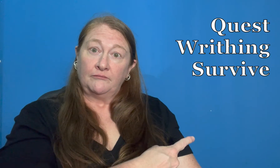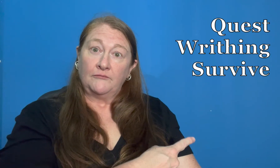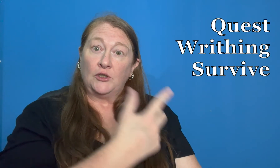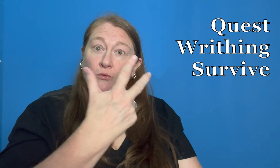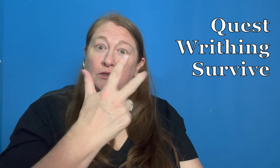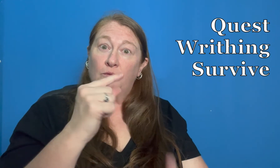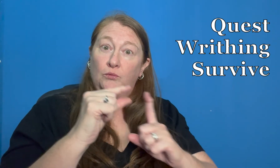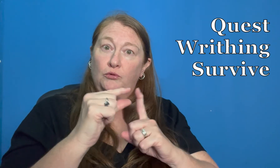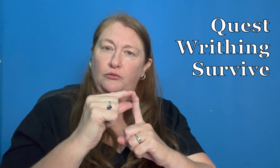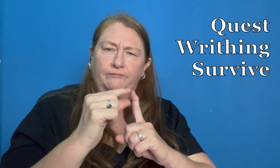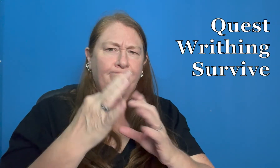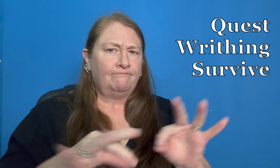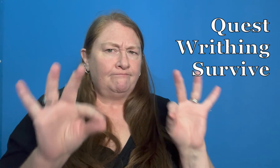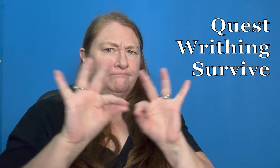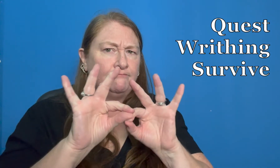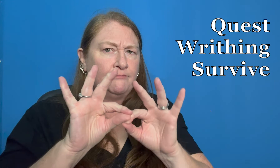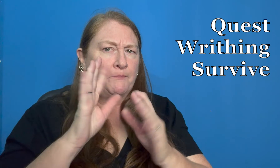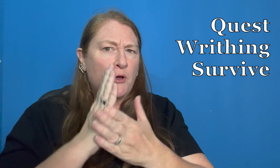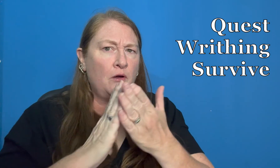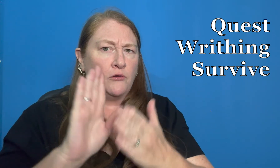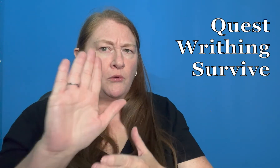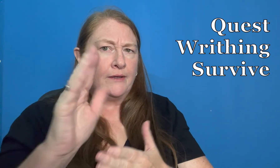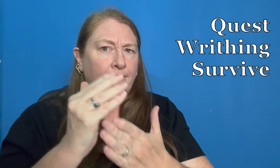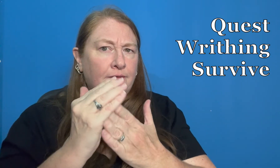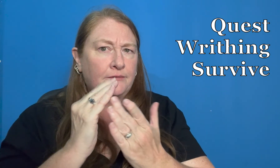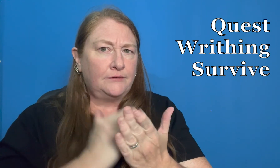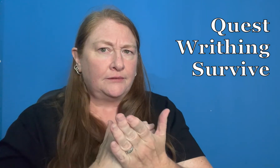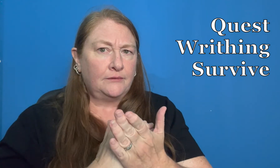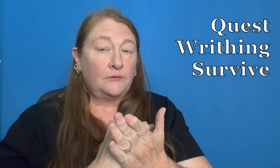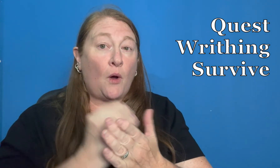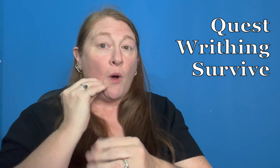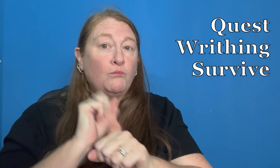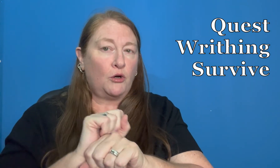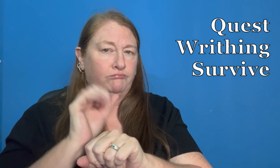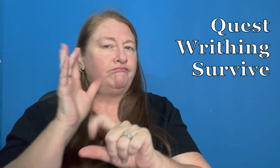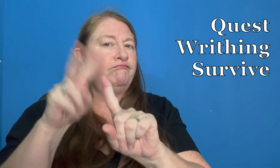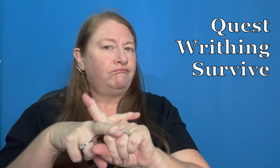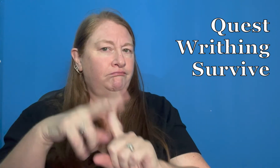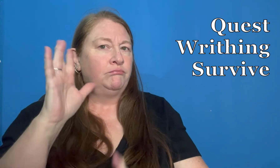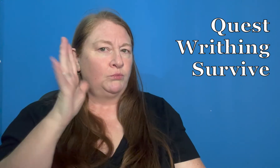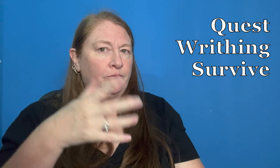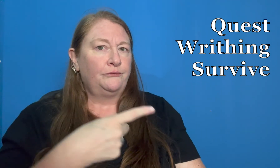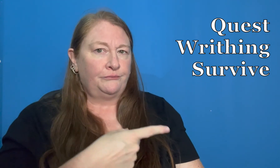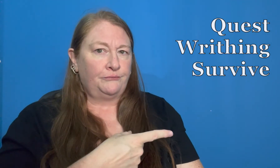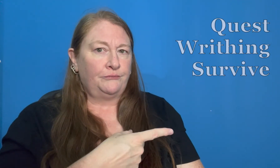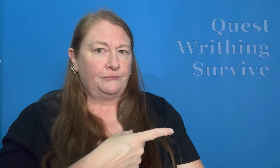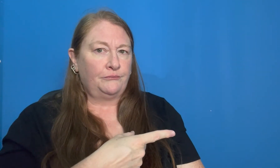the three words are important for your lesson and homework assignment.